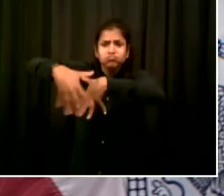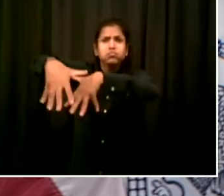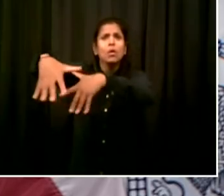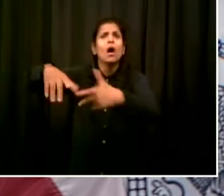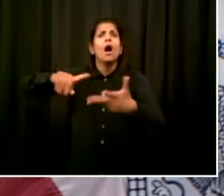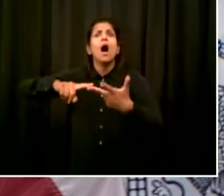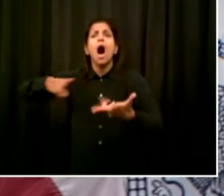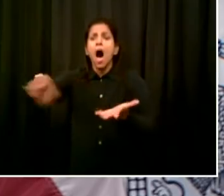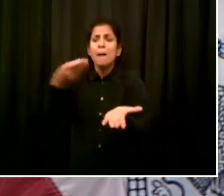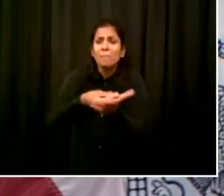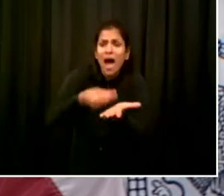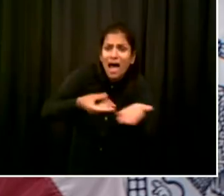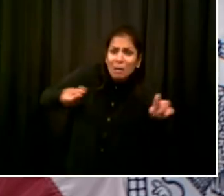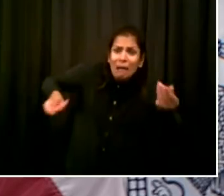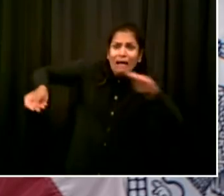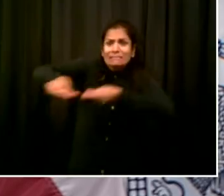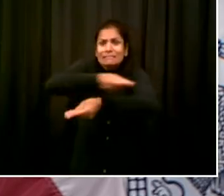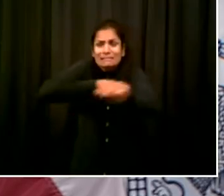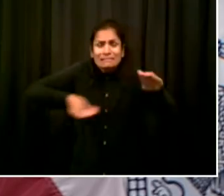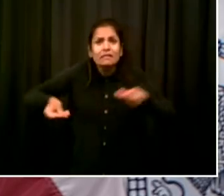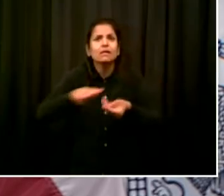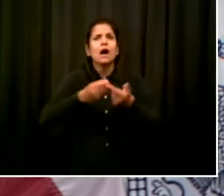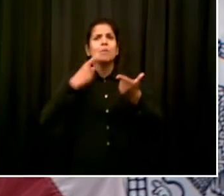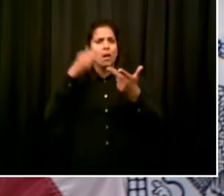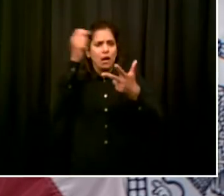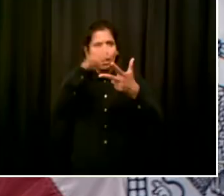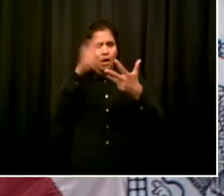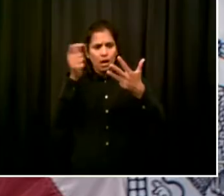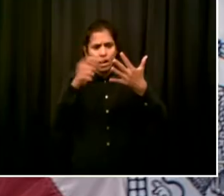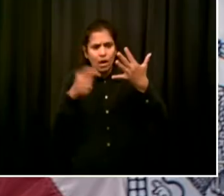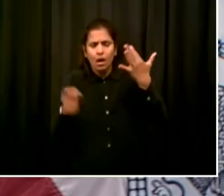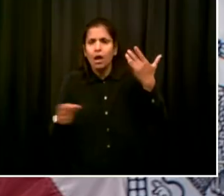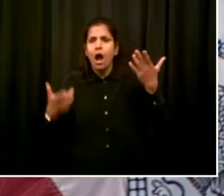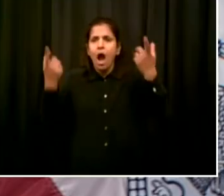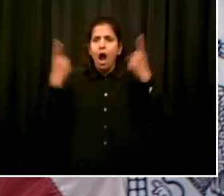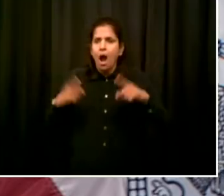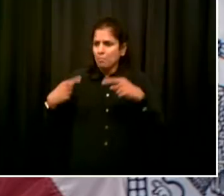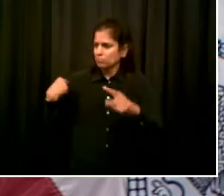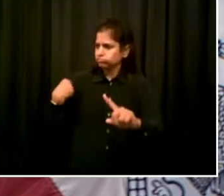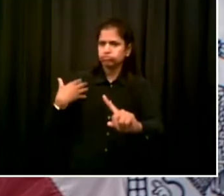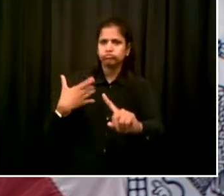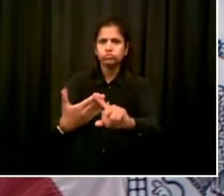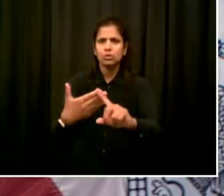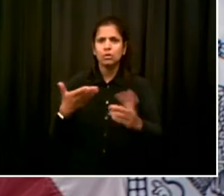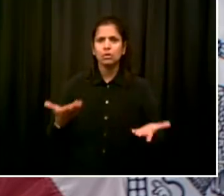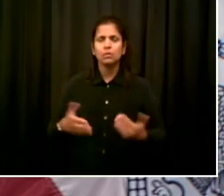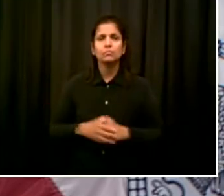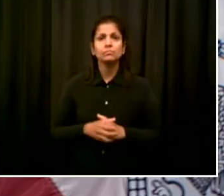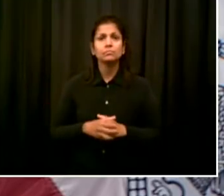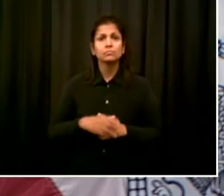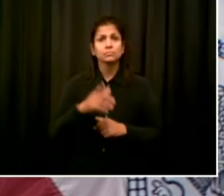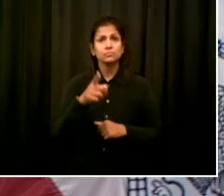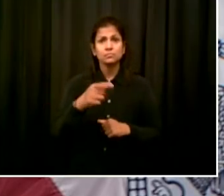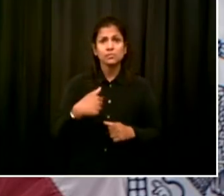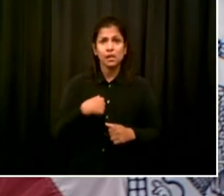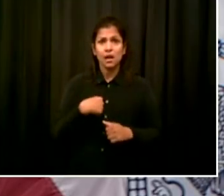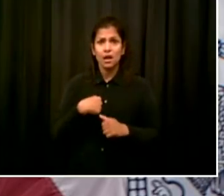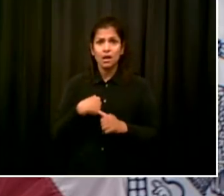, SOCIAL JUSTICE CRISIS, DISRIPATY CRISIS, THIS IS ALL HAPPEINNG SIMULTANEOUSLY .